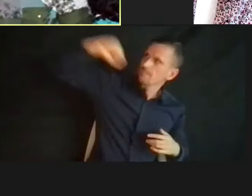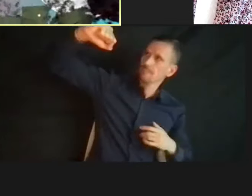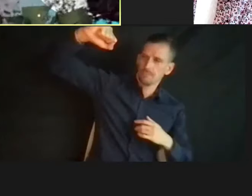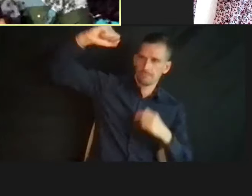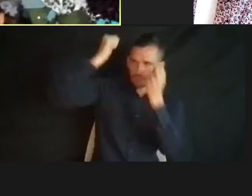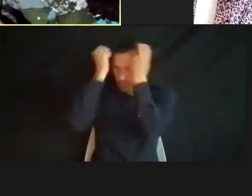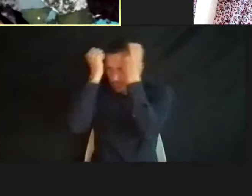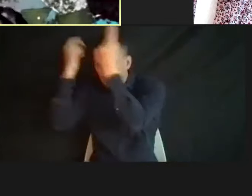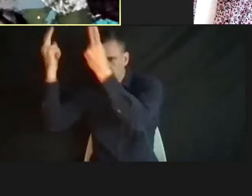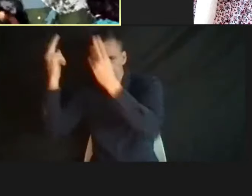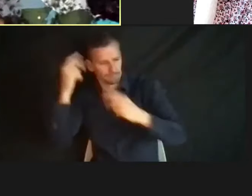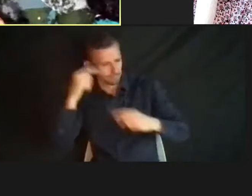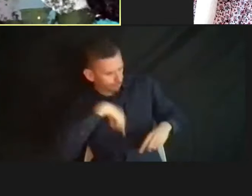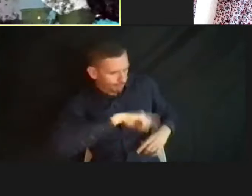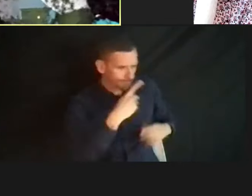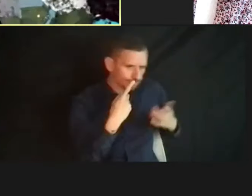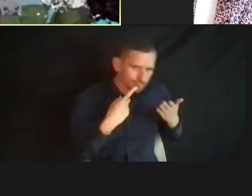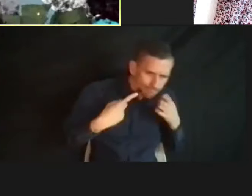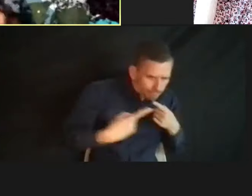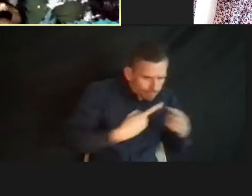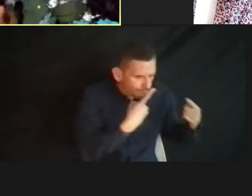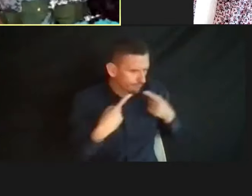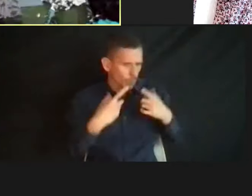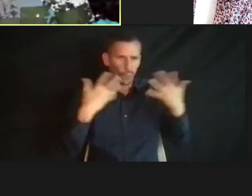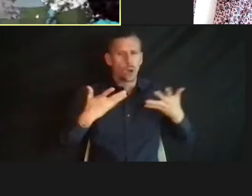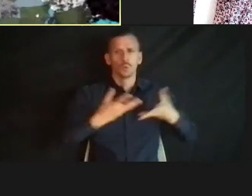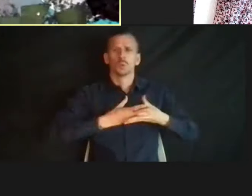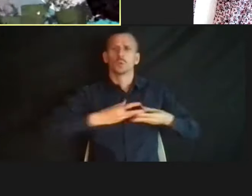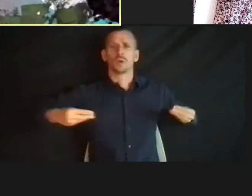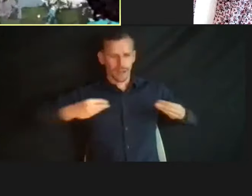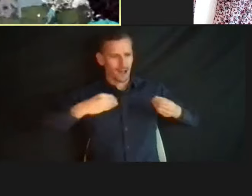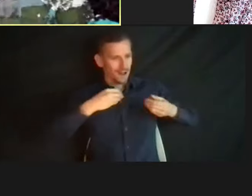the people affected by climate change and the people affected by displacement.